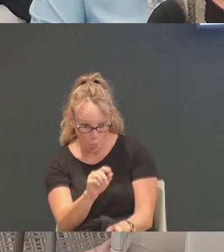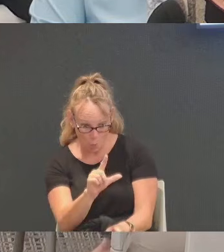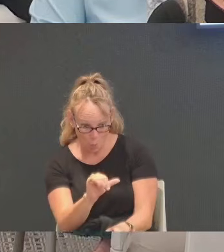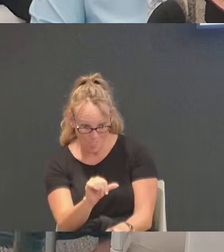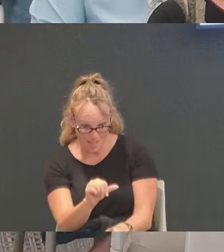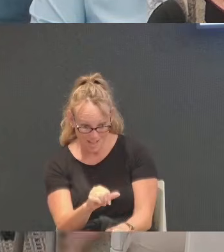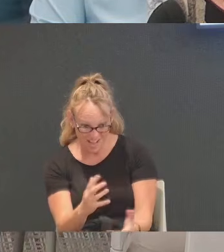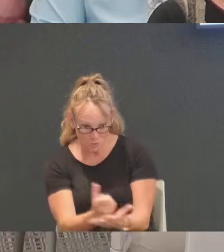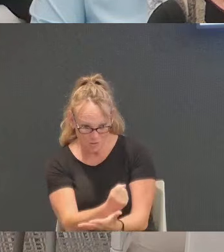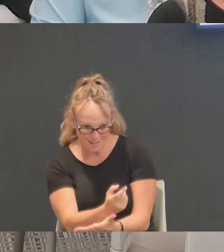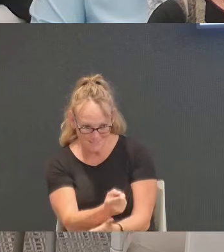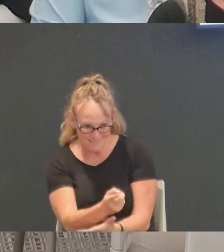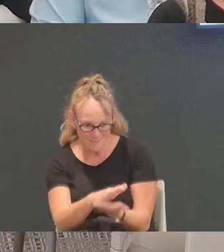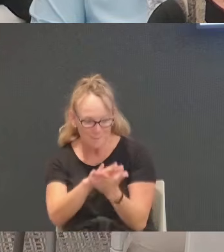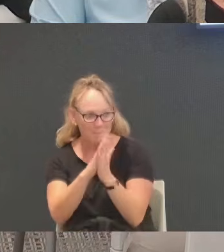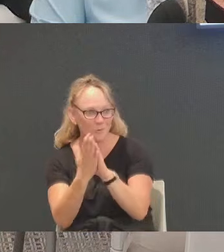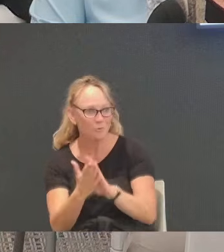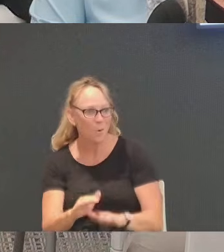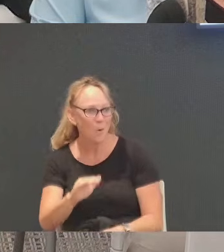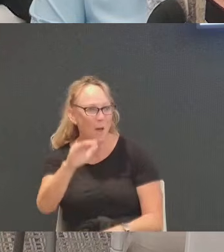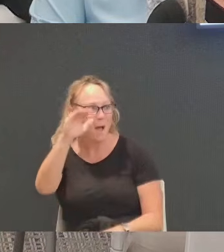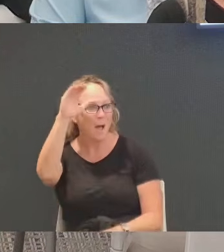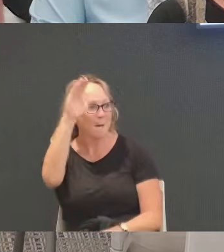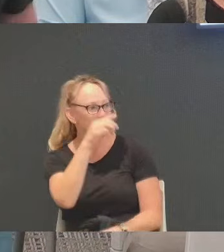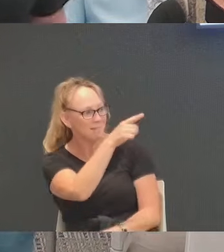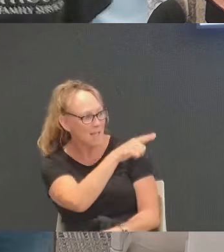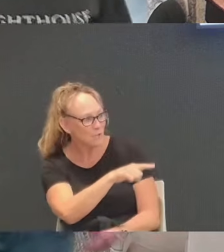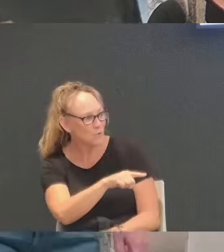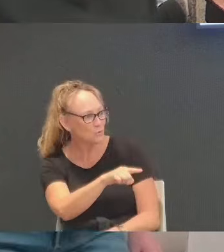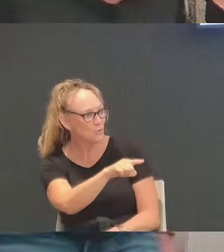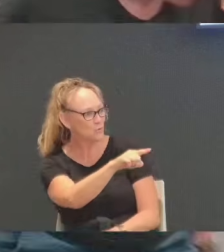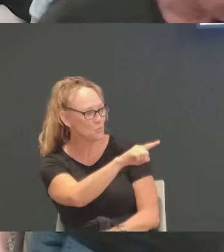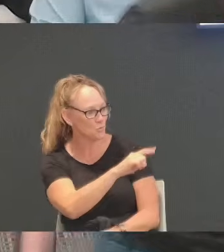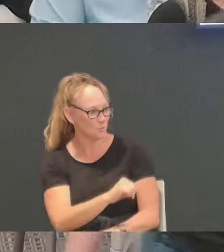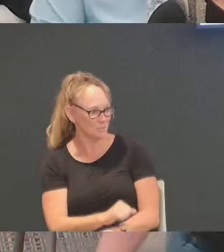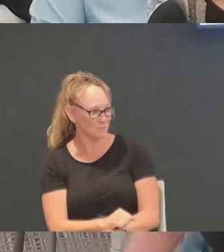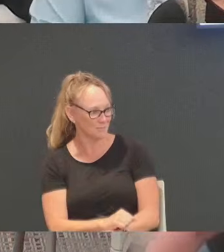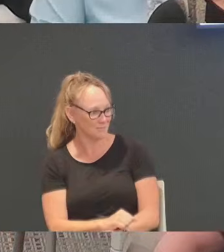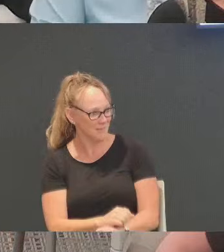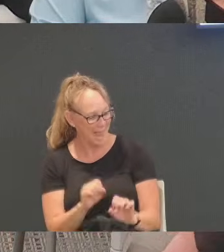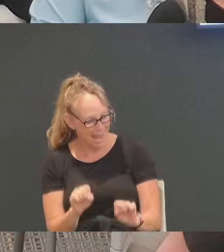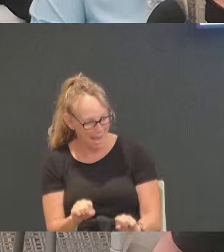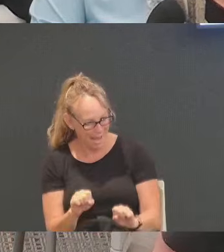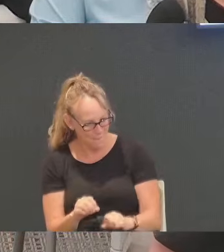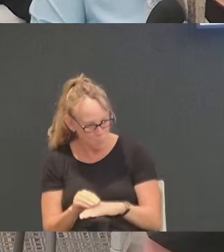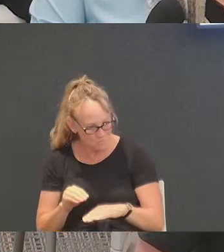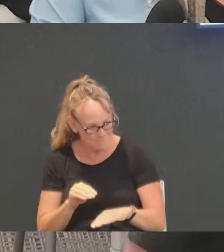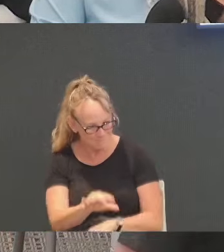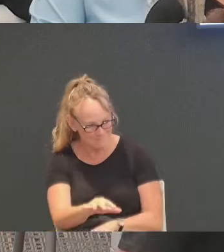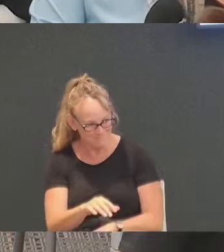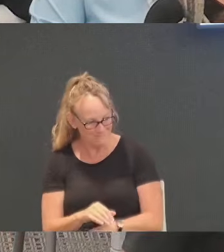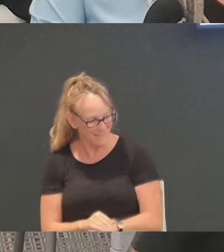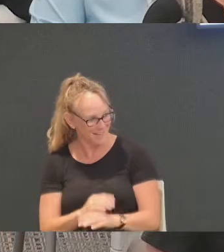where you're sitting, able to make a difference in a child's life just like hers. May it be so. I'd